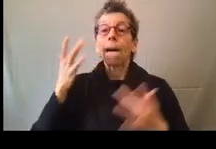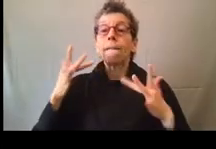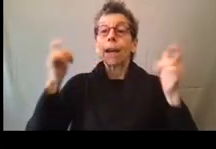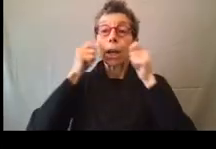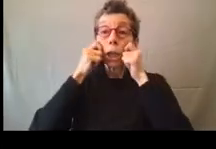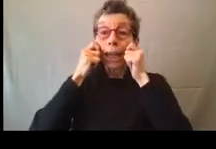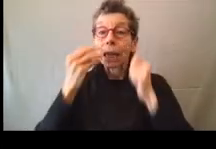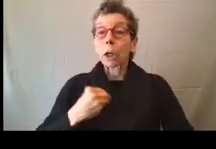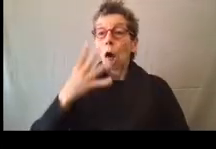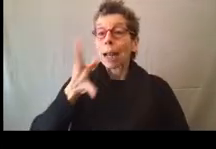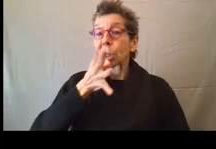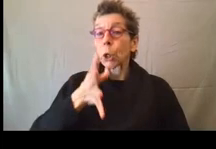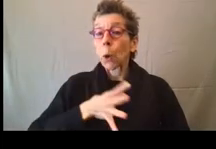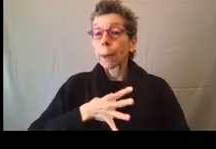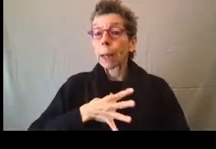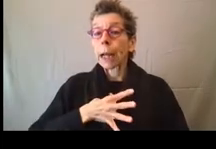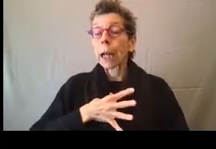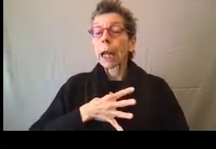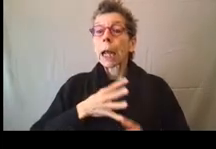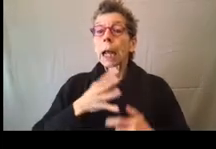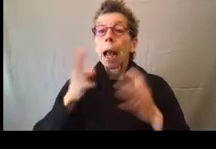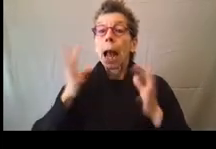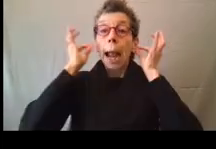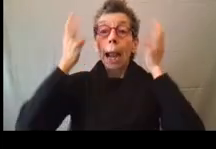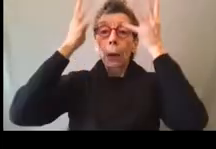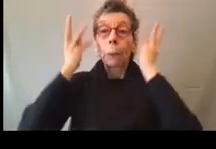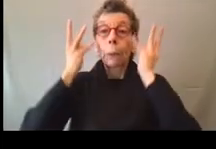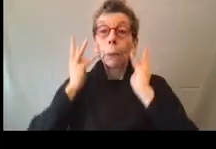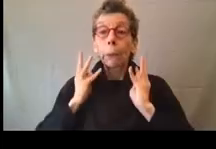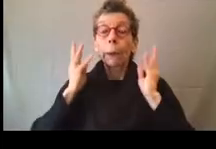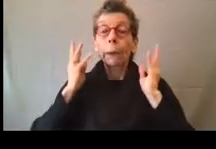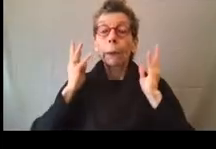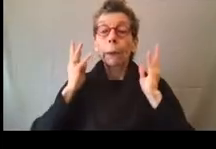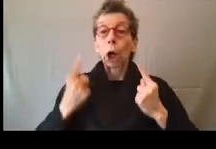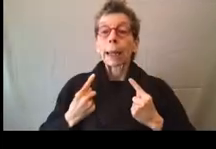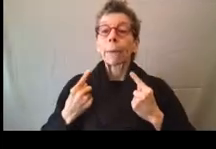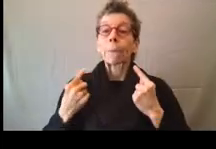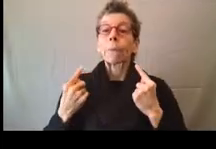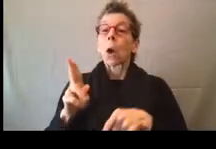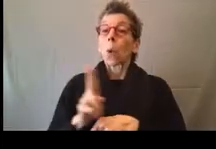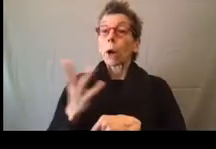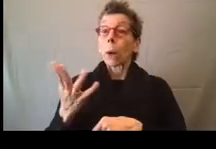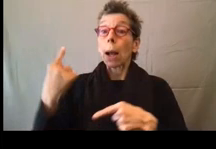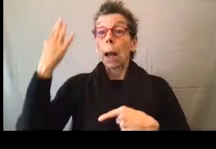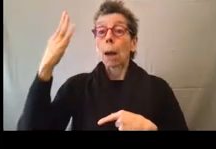woman with curled shoulder length brown hair, wearing a blue shirt against an office background.